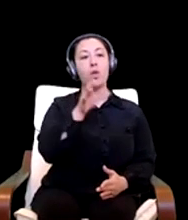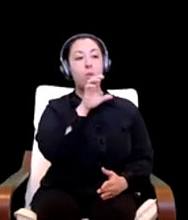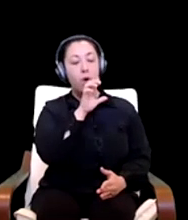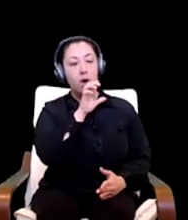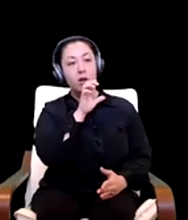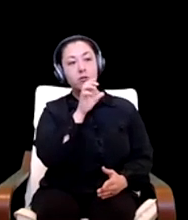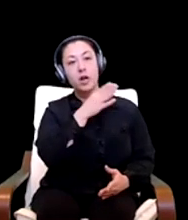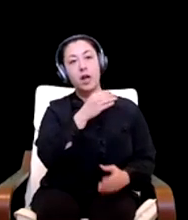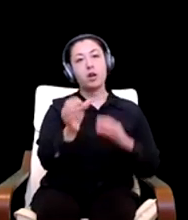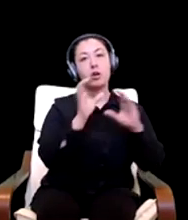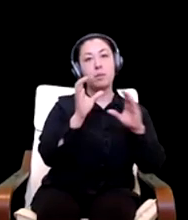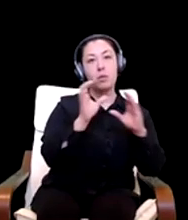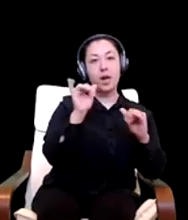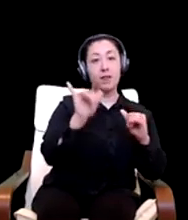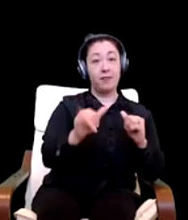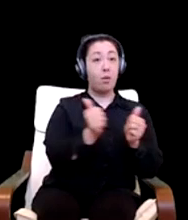that with Lily.